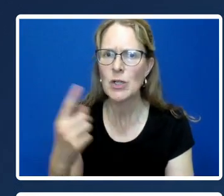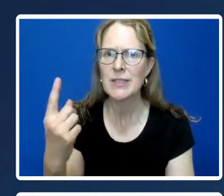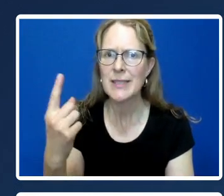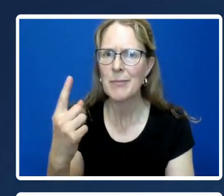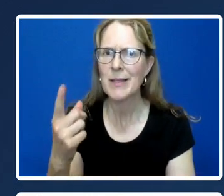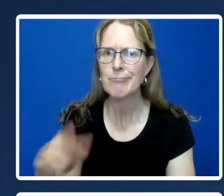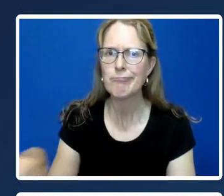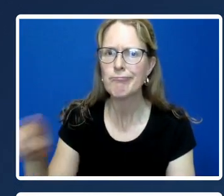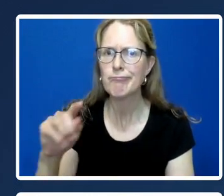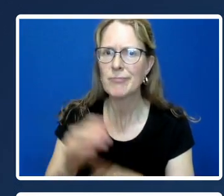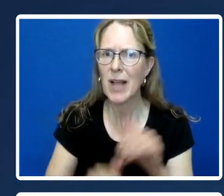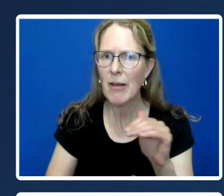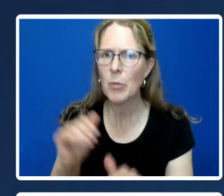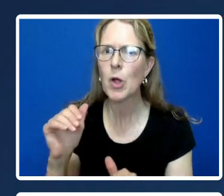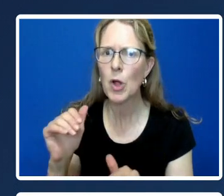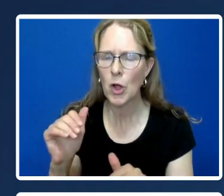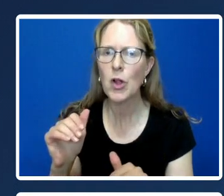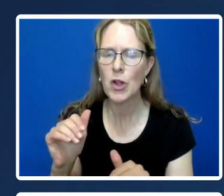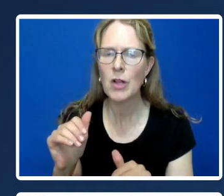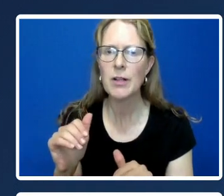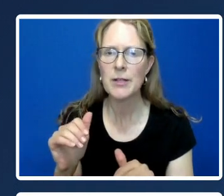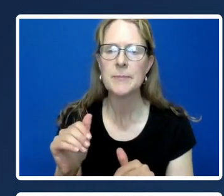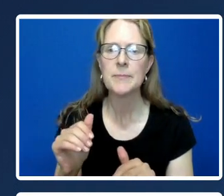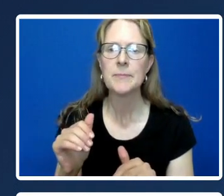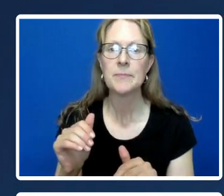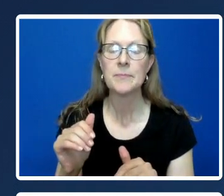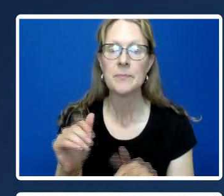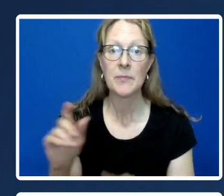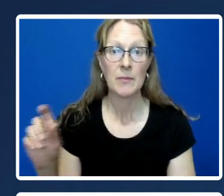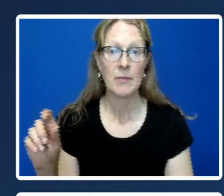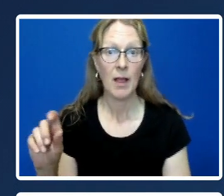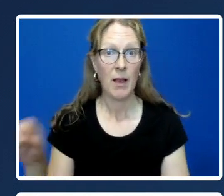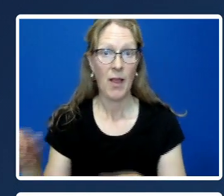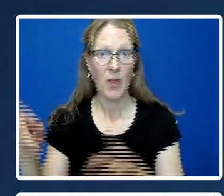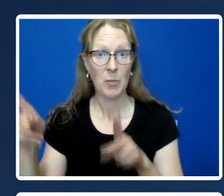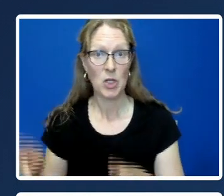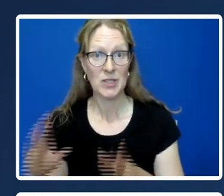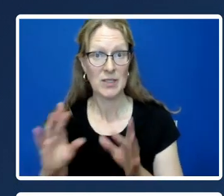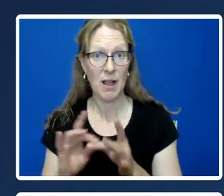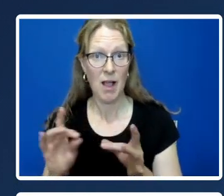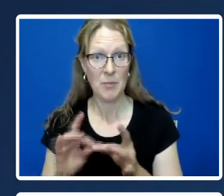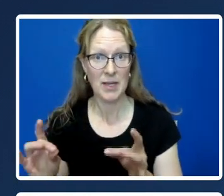And to another person's comment, which was building a safe and welcoming environment,